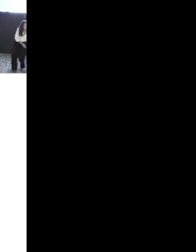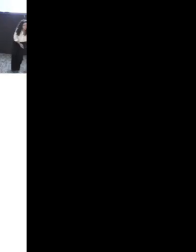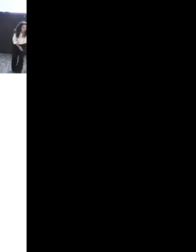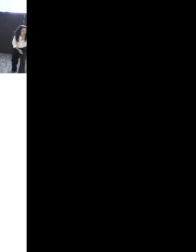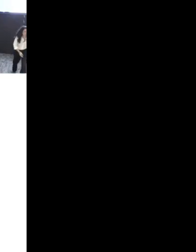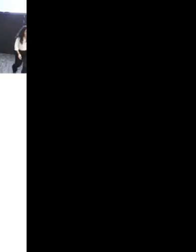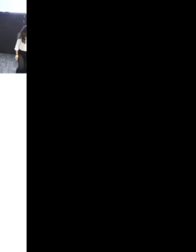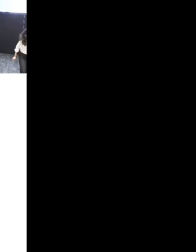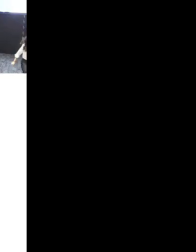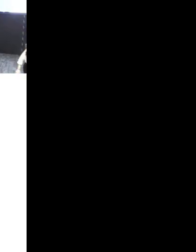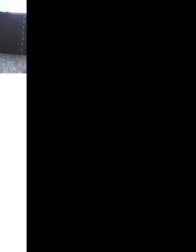What's happening?